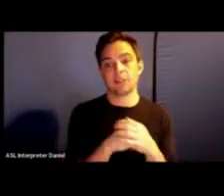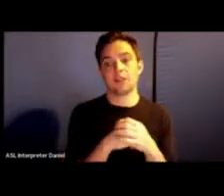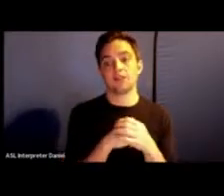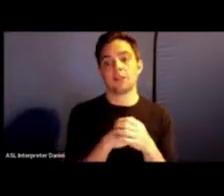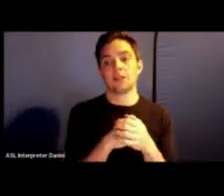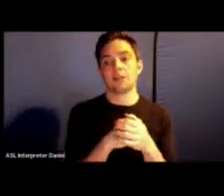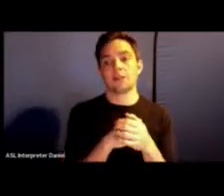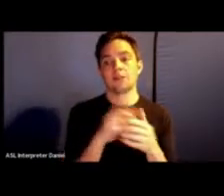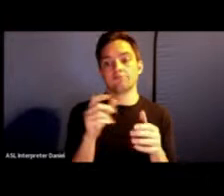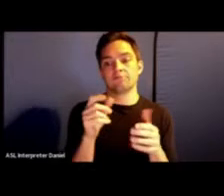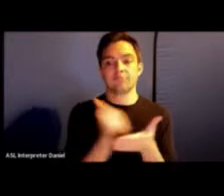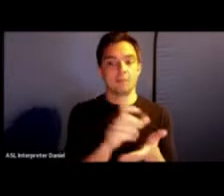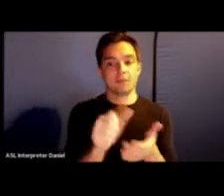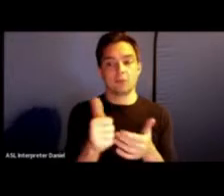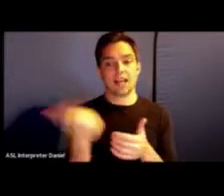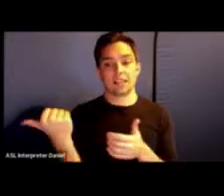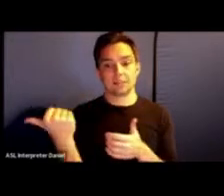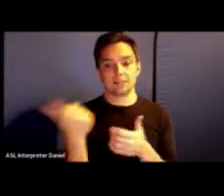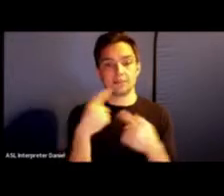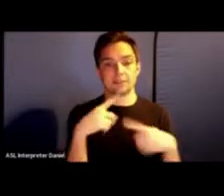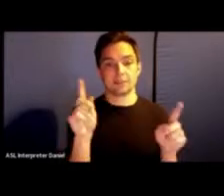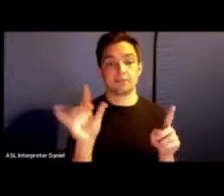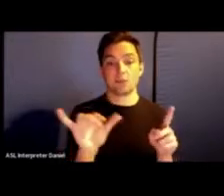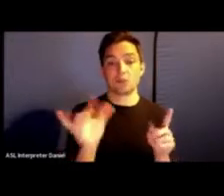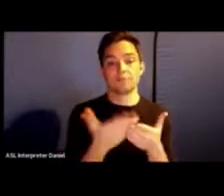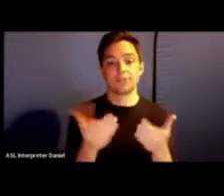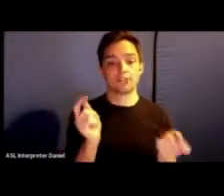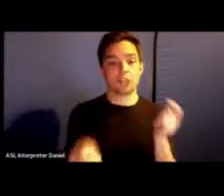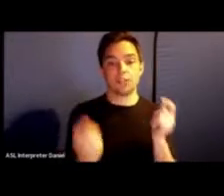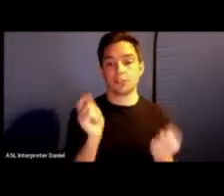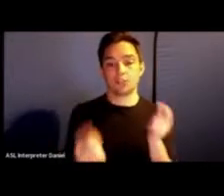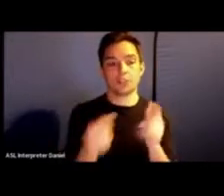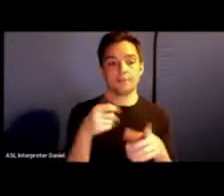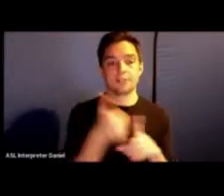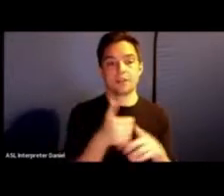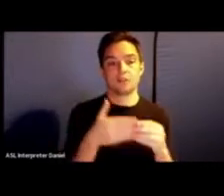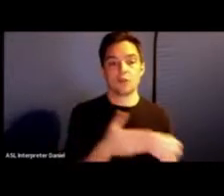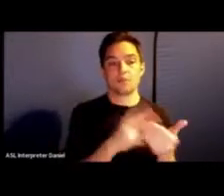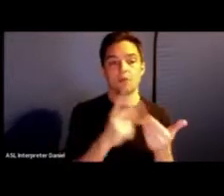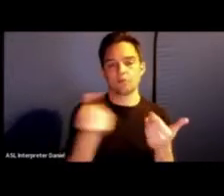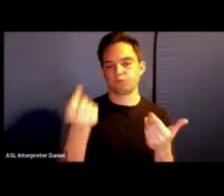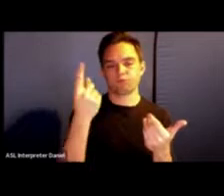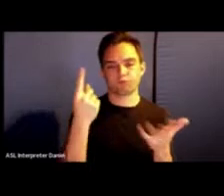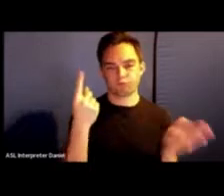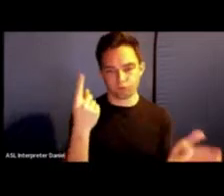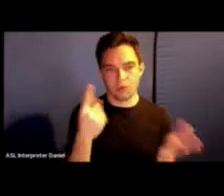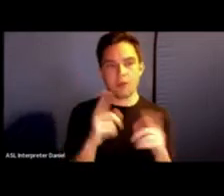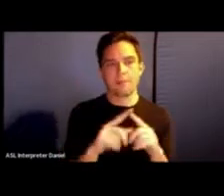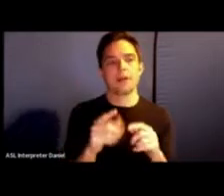else. And also things change a lot in software and programs. And I understand that, but knowing the basics is really